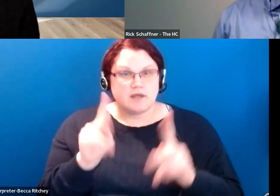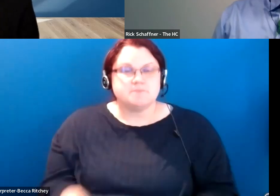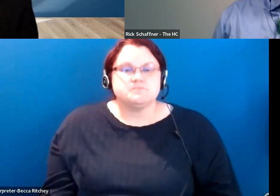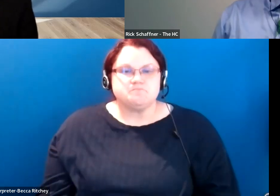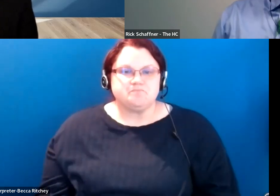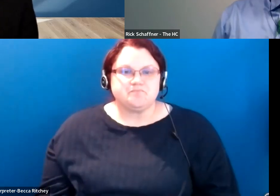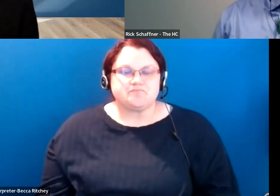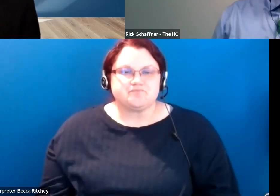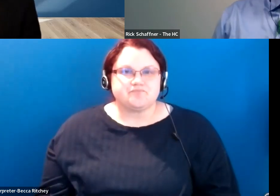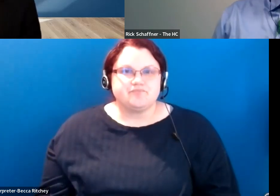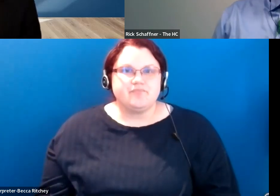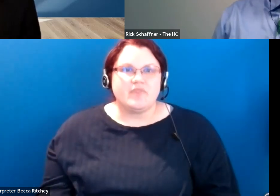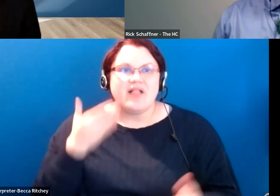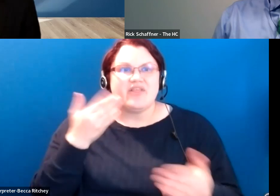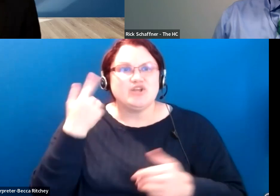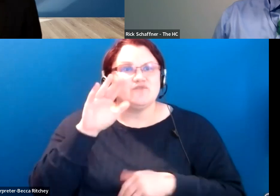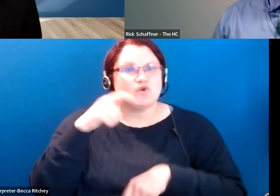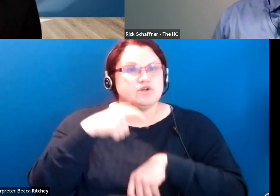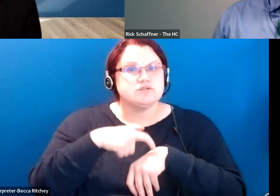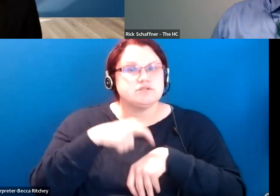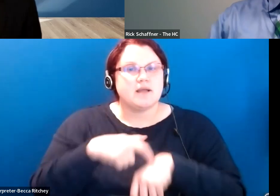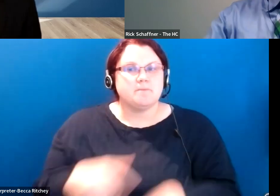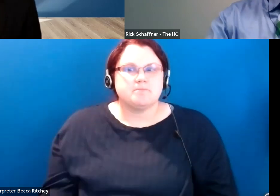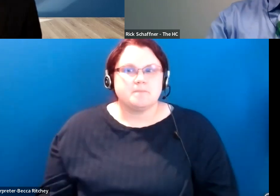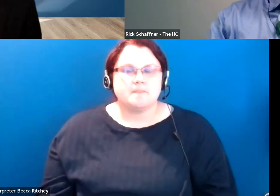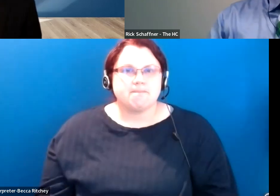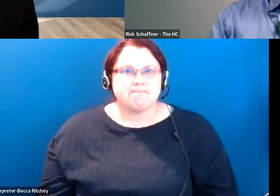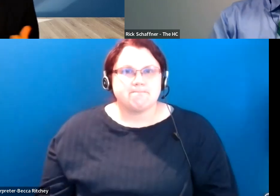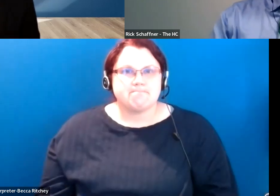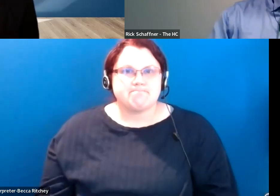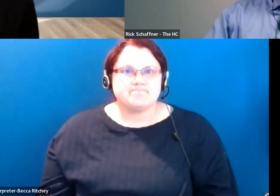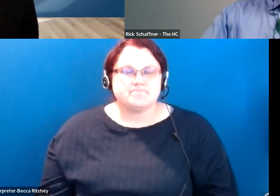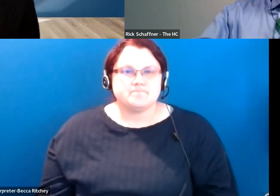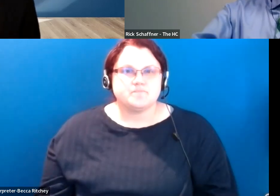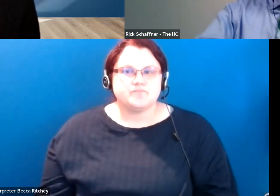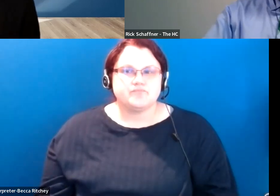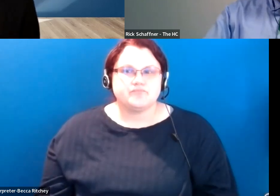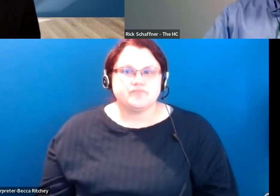Again, thanks for your time. So, moving on everyone, we want to say thank you